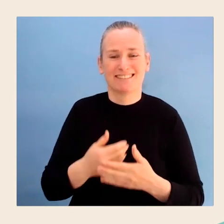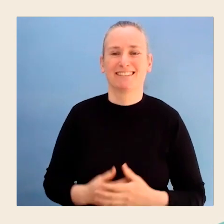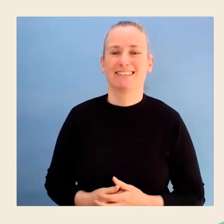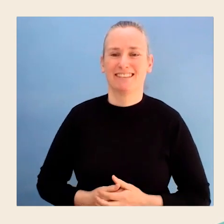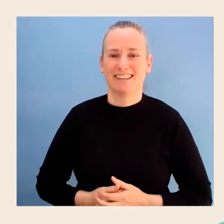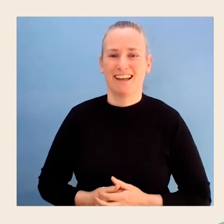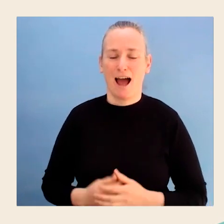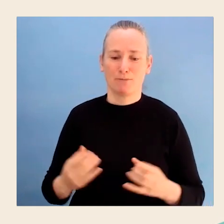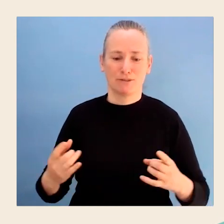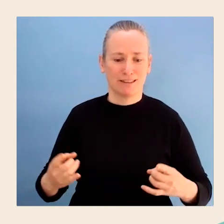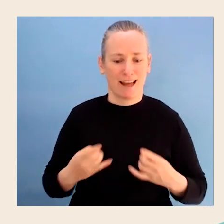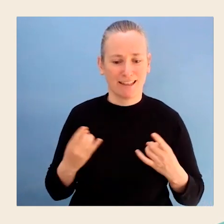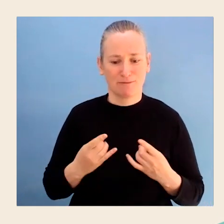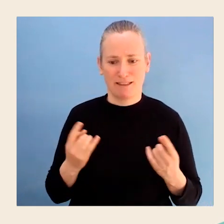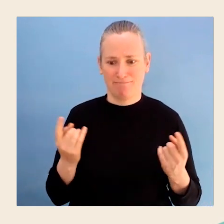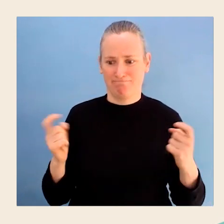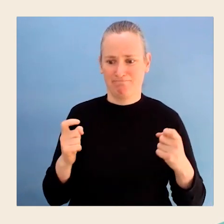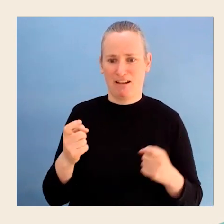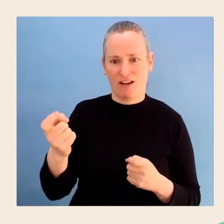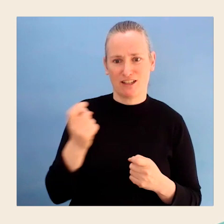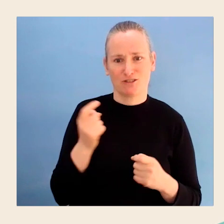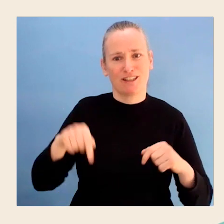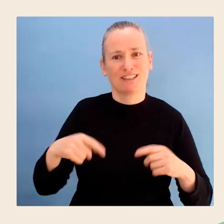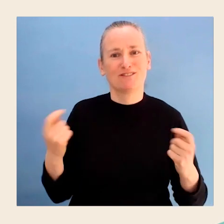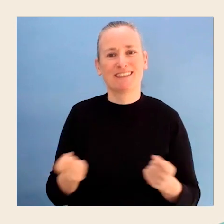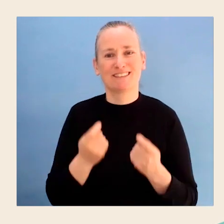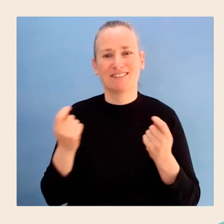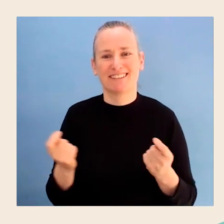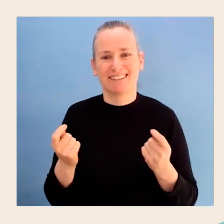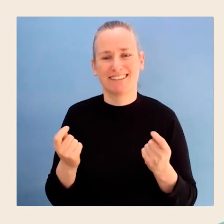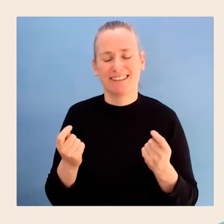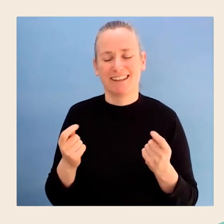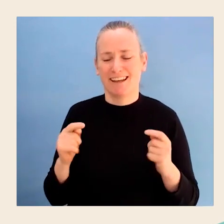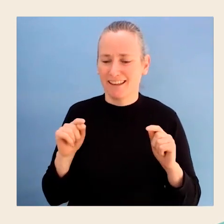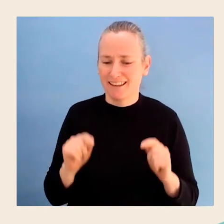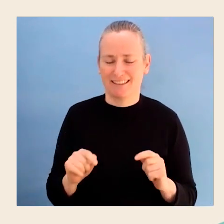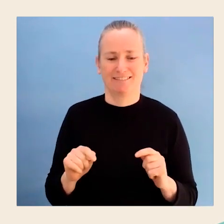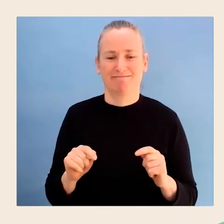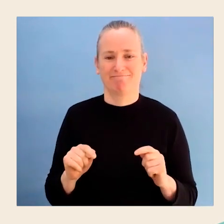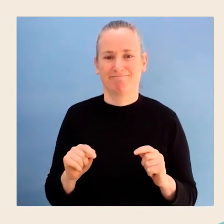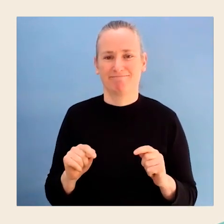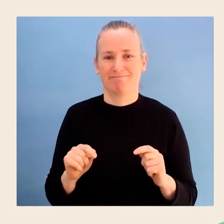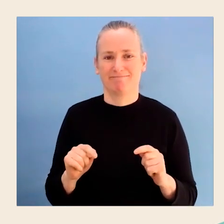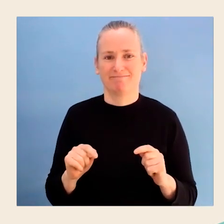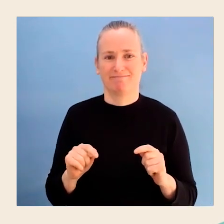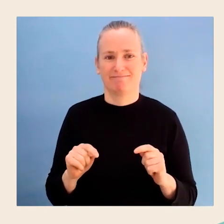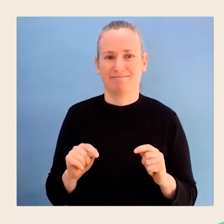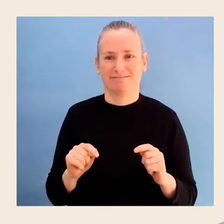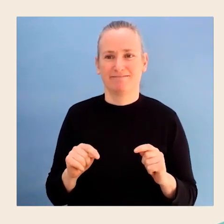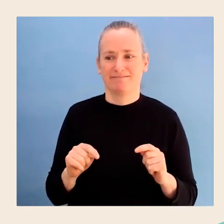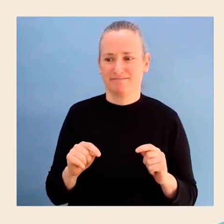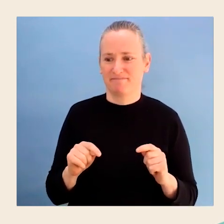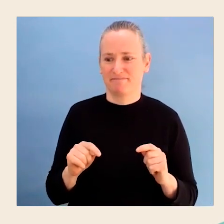and I'm delighted to be part of this festival. This is amazing in the sense that here we are